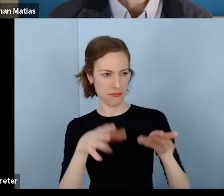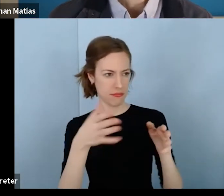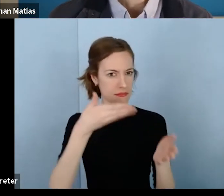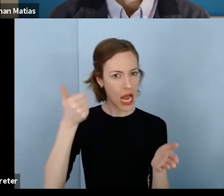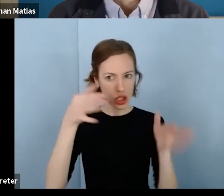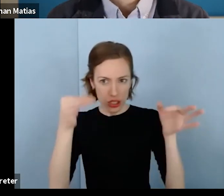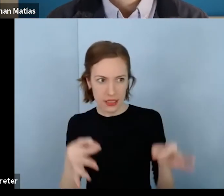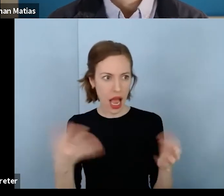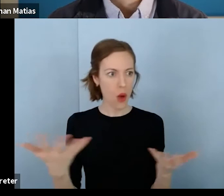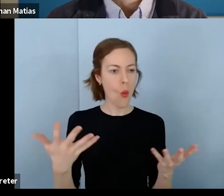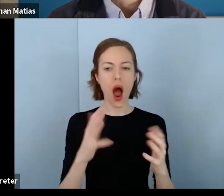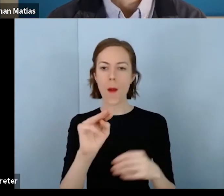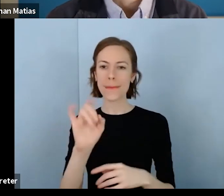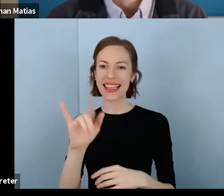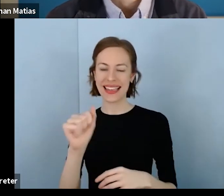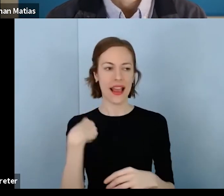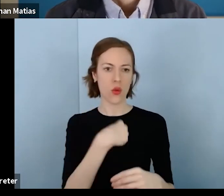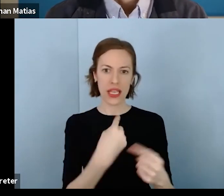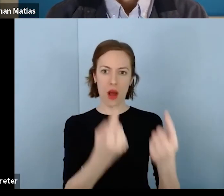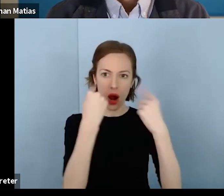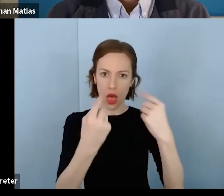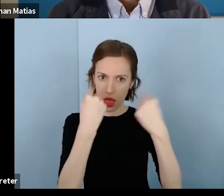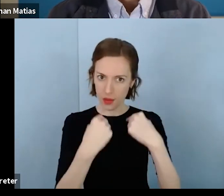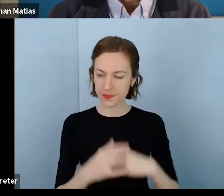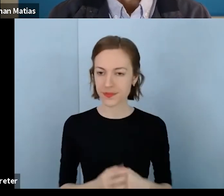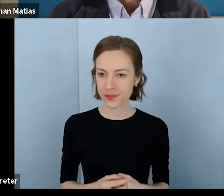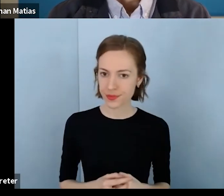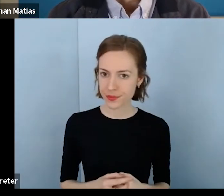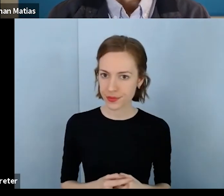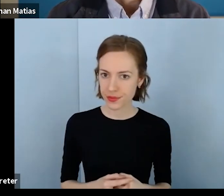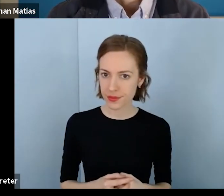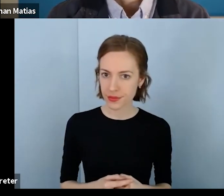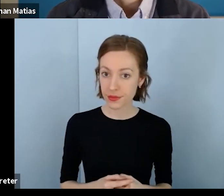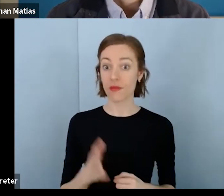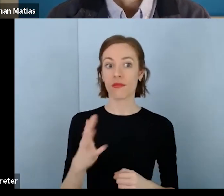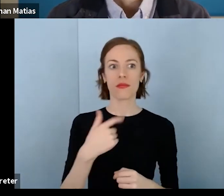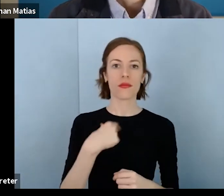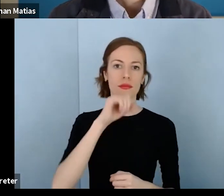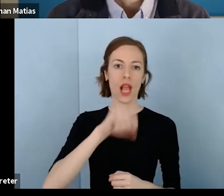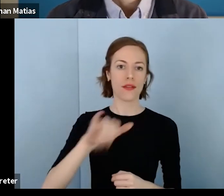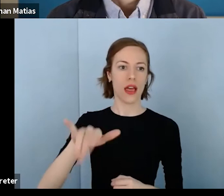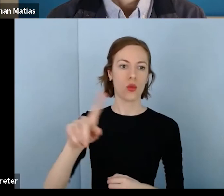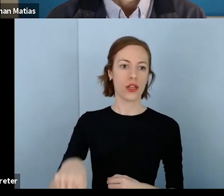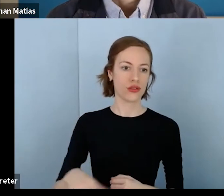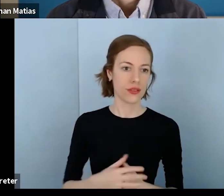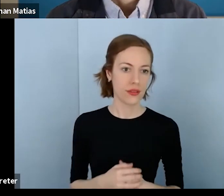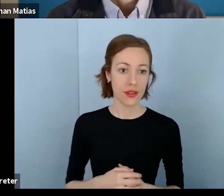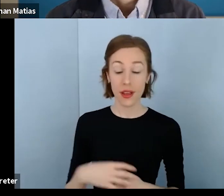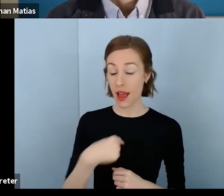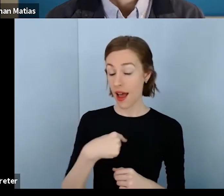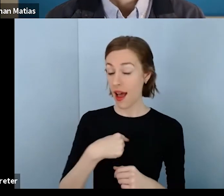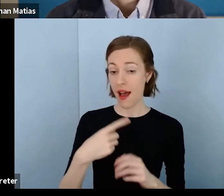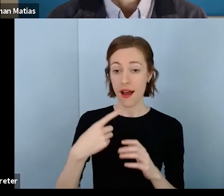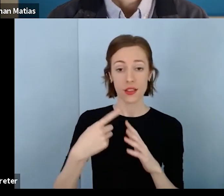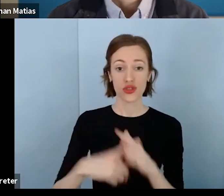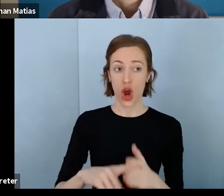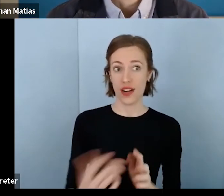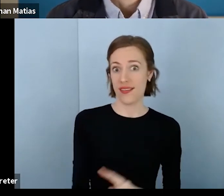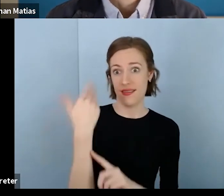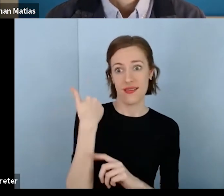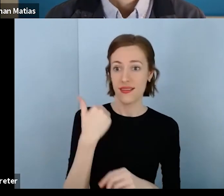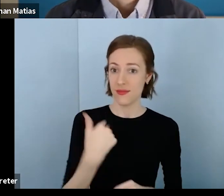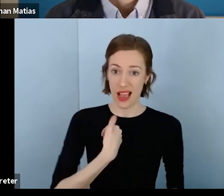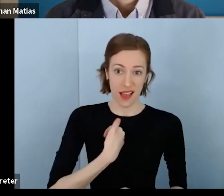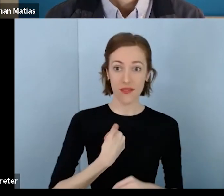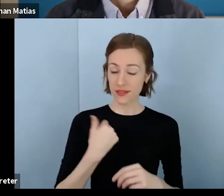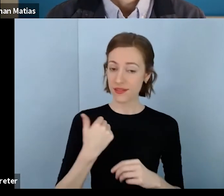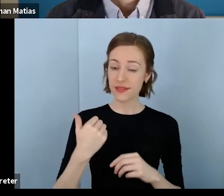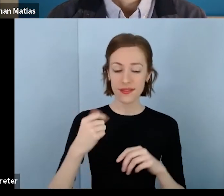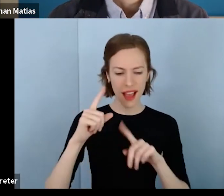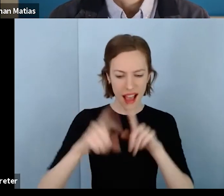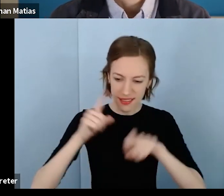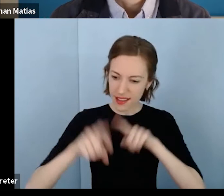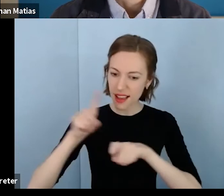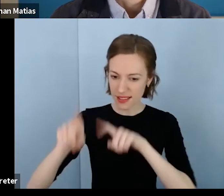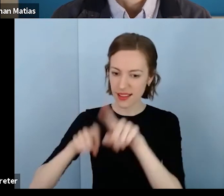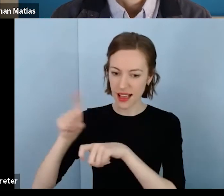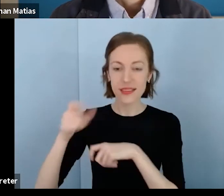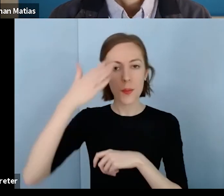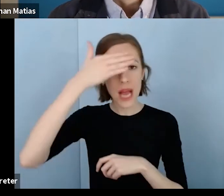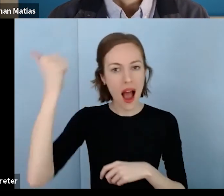I love that question, especially because I first started asking these questions, in respect to media attention issues.